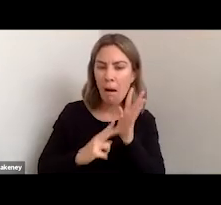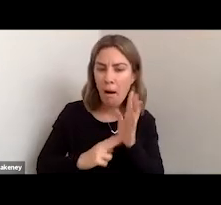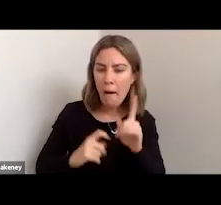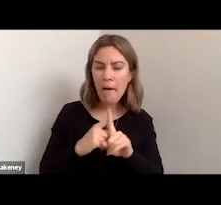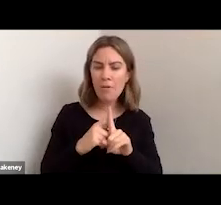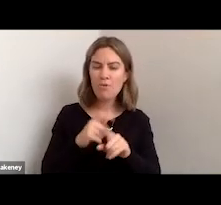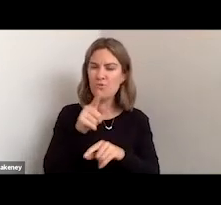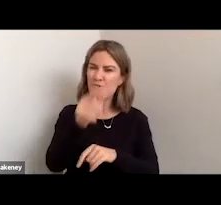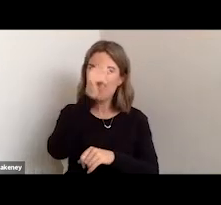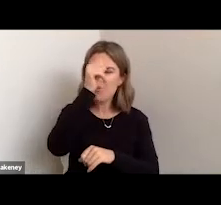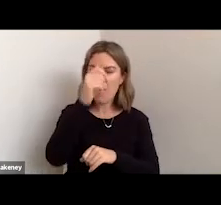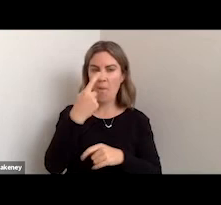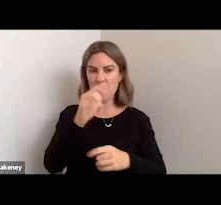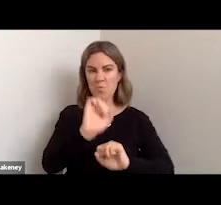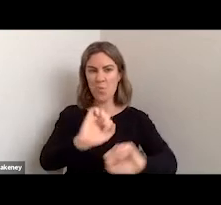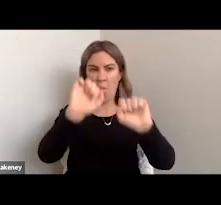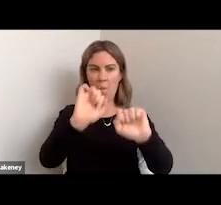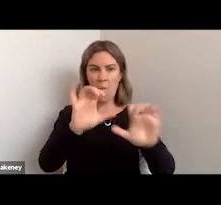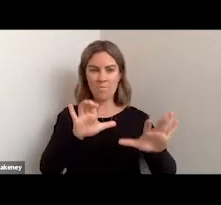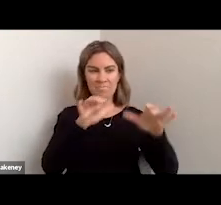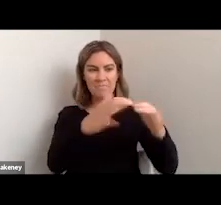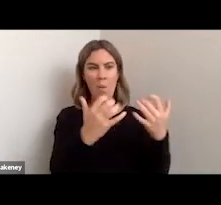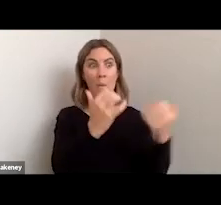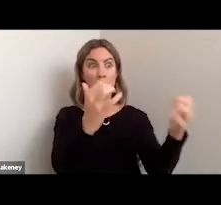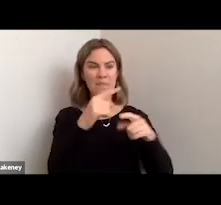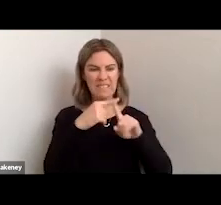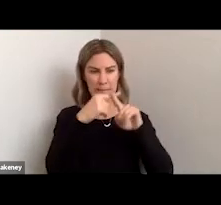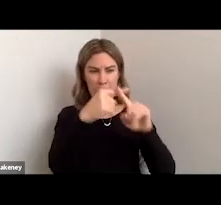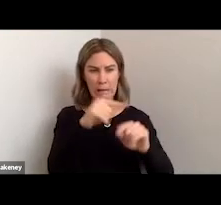psychographics better than I do. She's young and she likes the sort